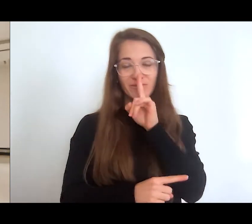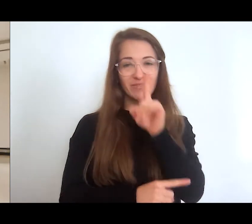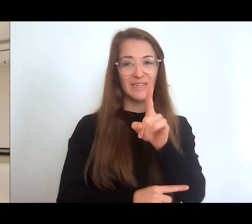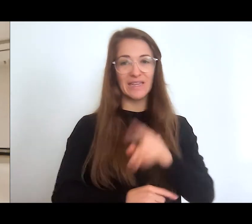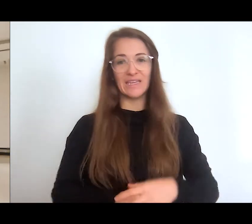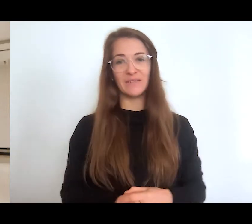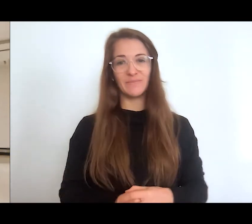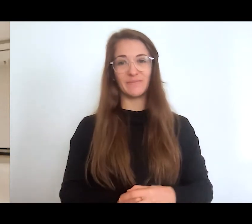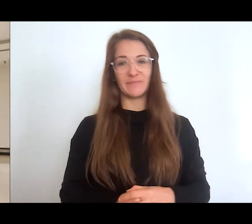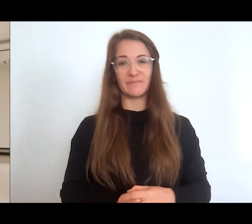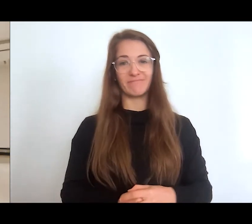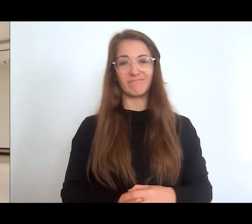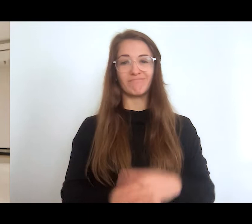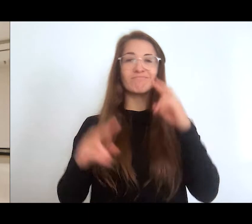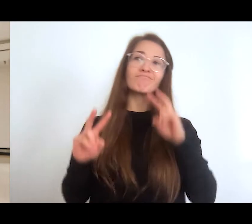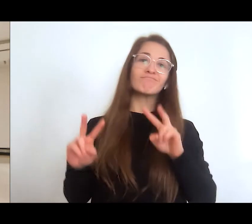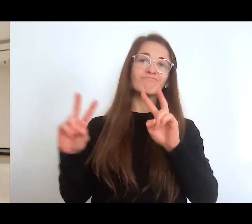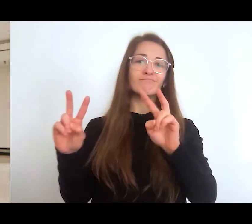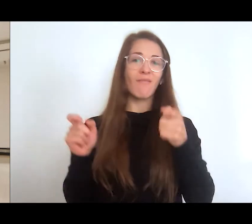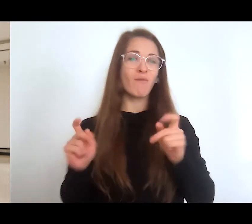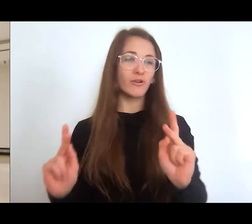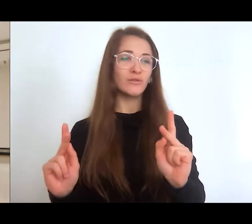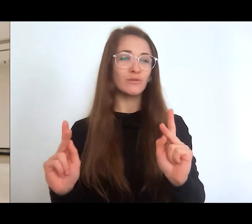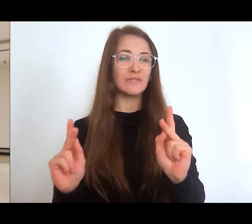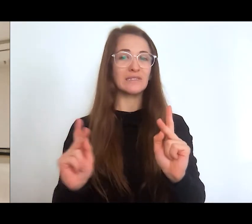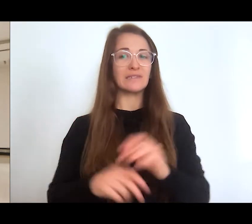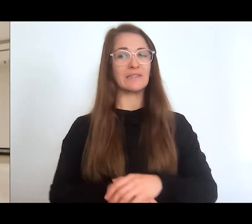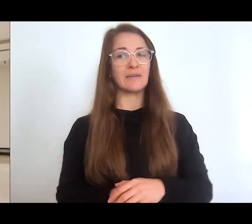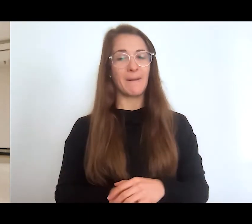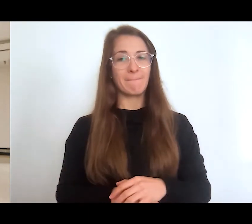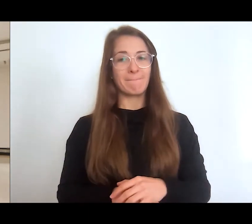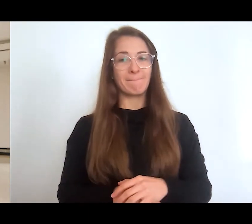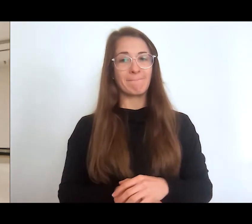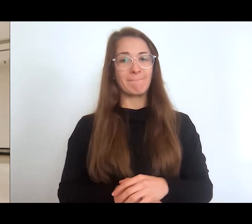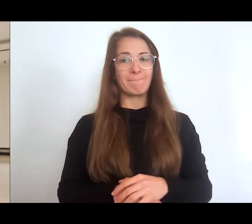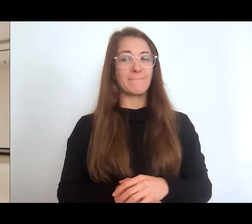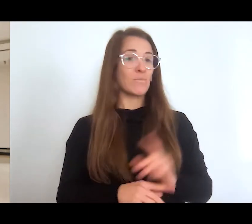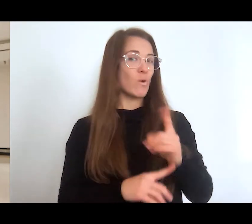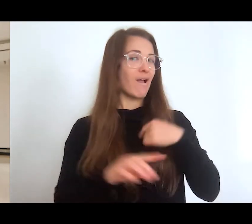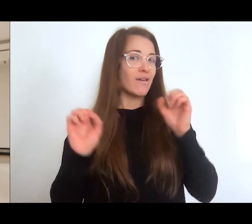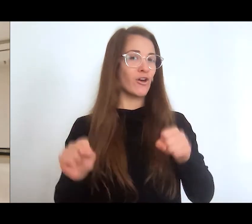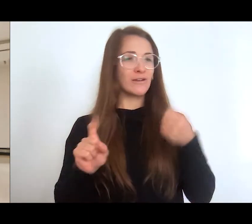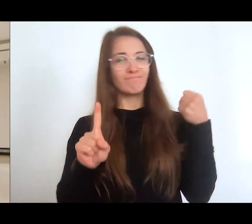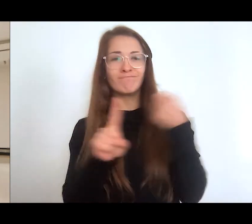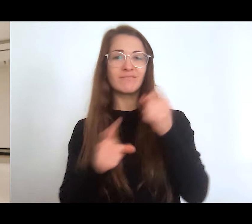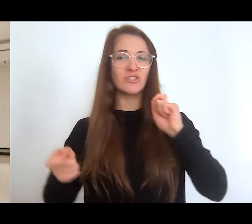OF SIBLINGS TO REALLY LOOK FOR OPPORTUNITIES WHERE I COULD